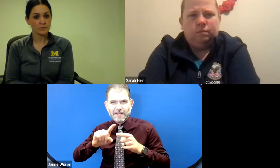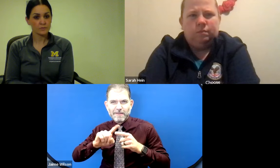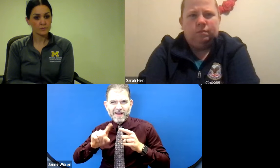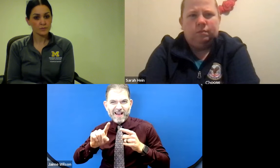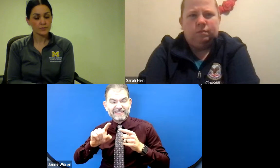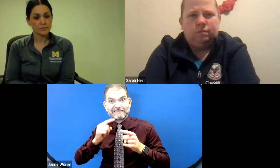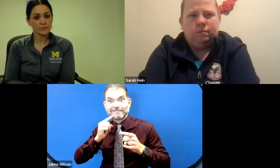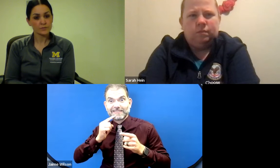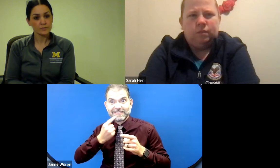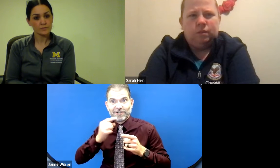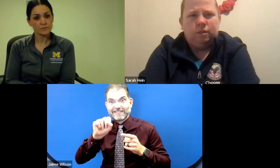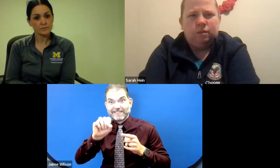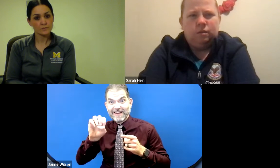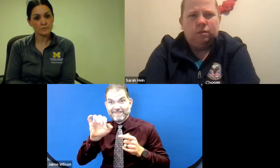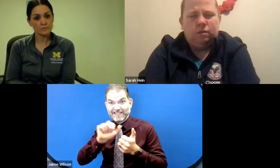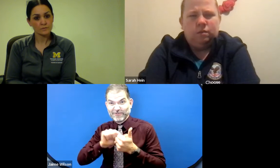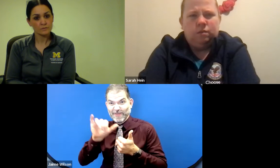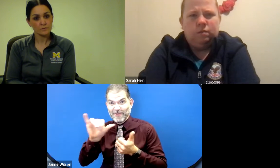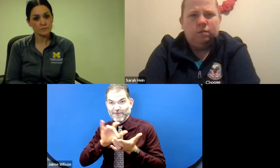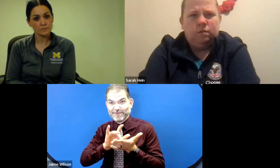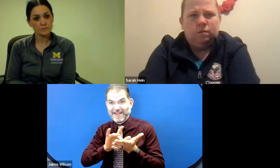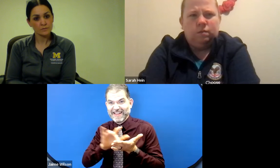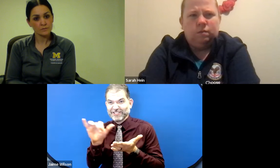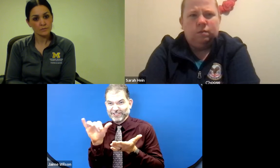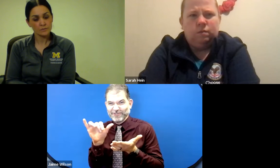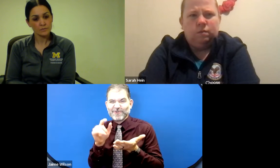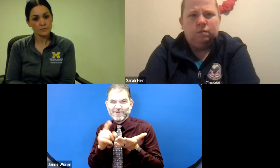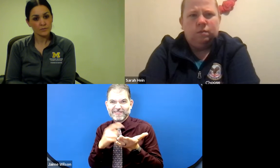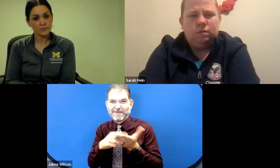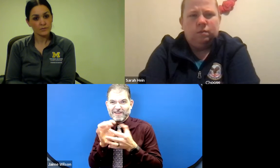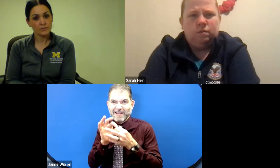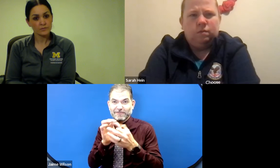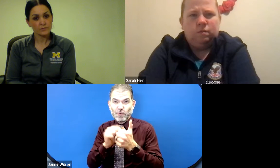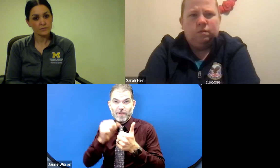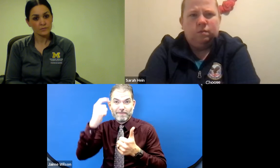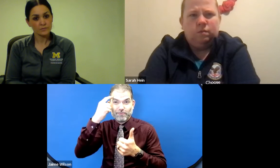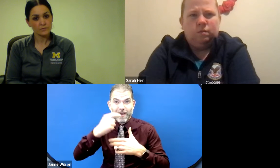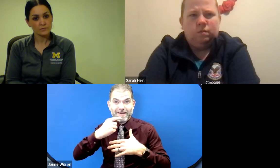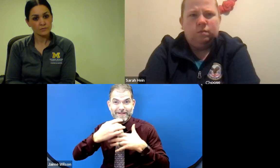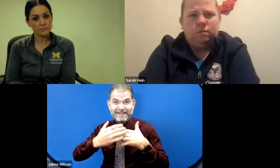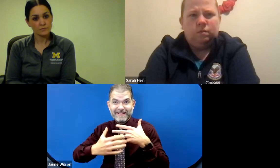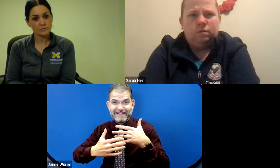ASL Interpreter: So that's another avenue that research is taking. ASL Interpreter: But there again side effects with those medications as well.